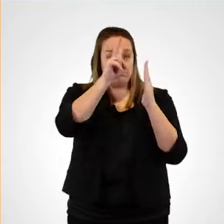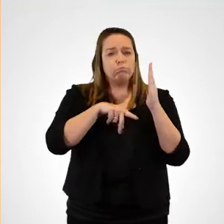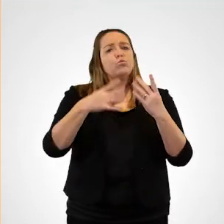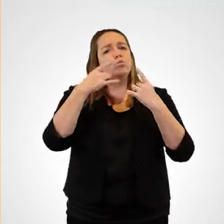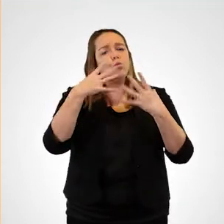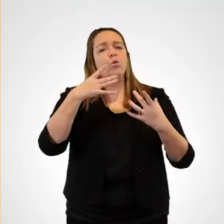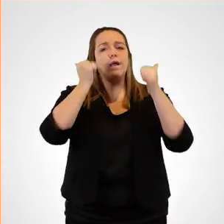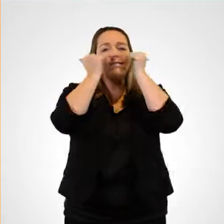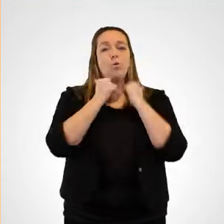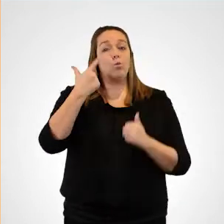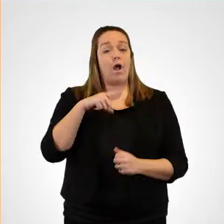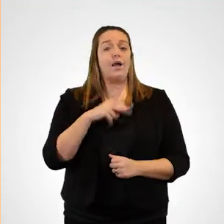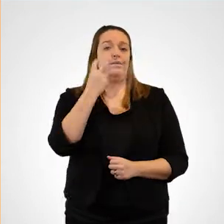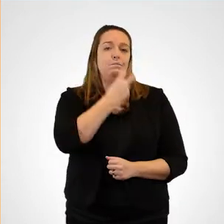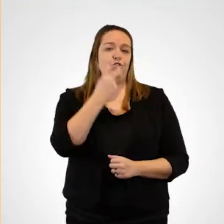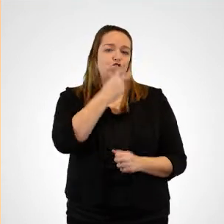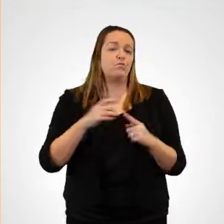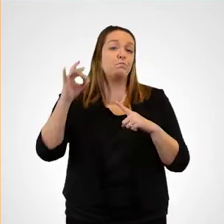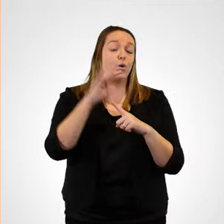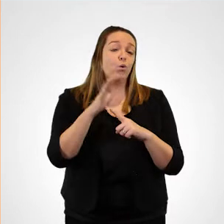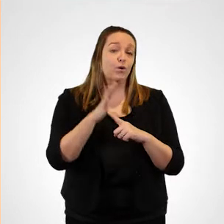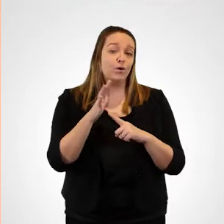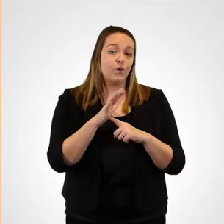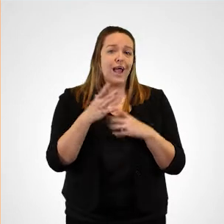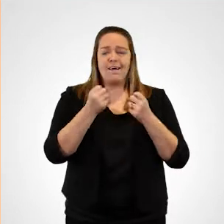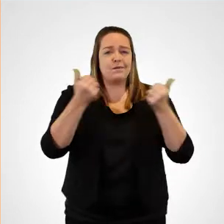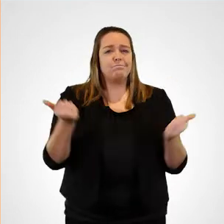about why speechreading might be important because actually there are a whole series of studies